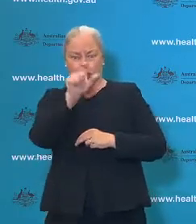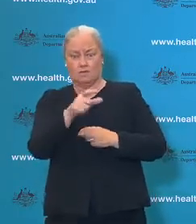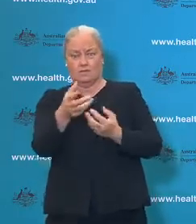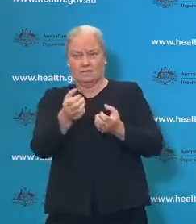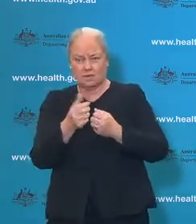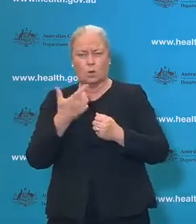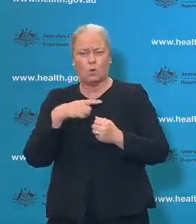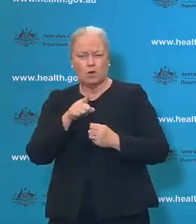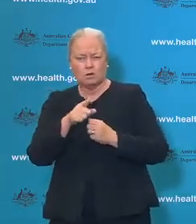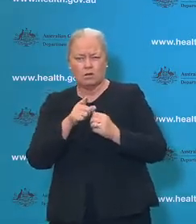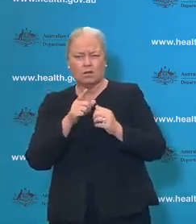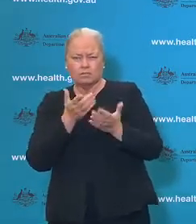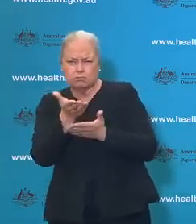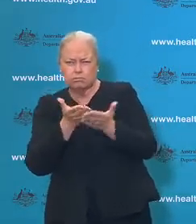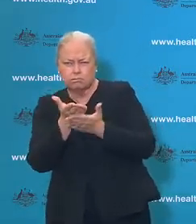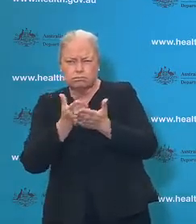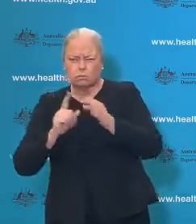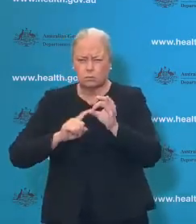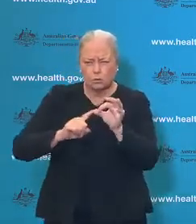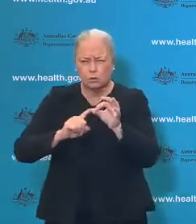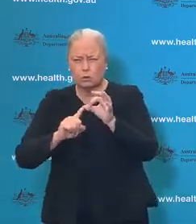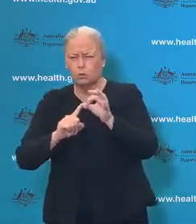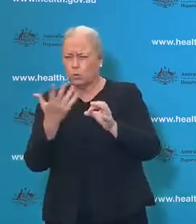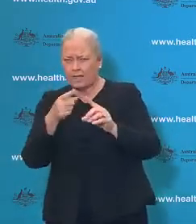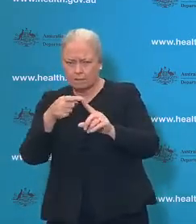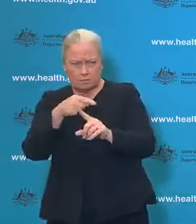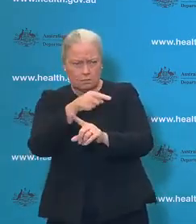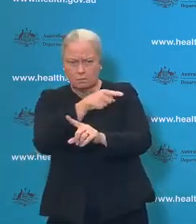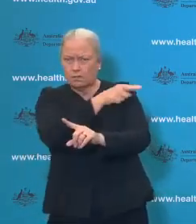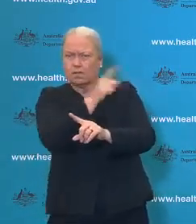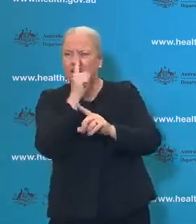and logistics to ensure that physical care packages such as food and other